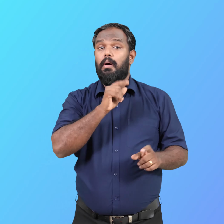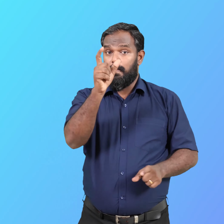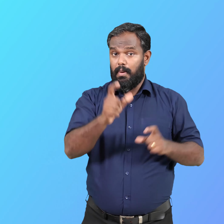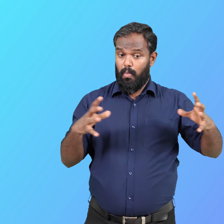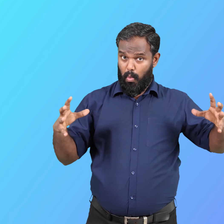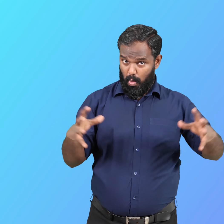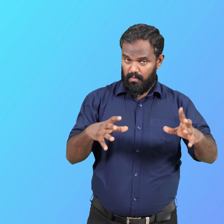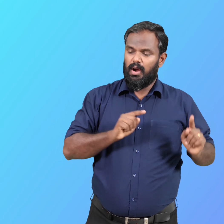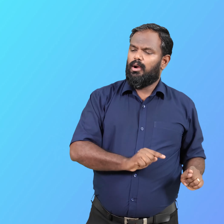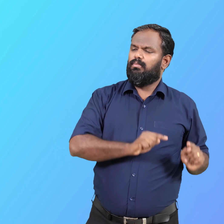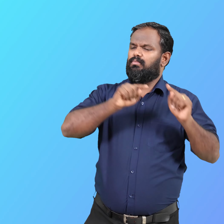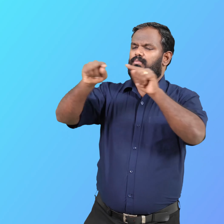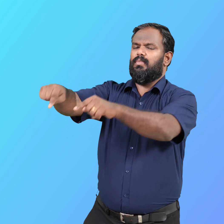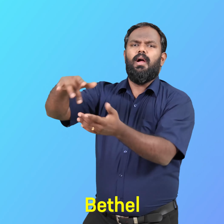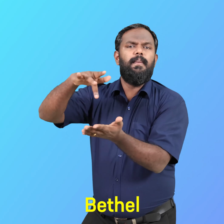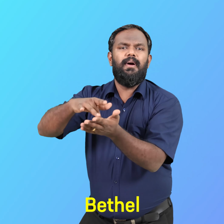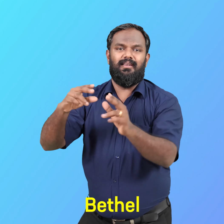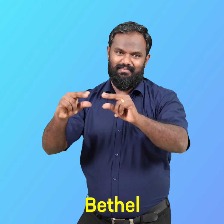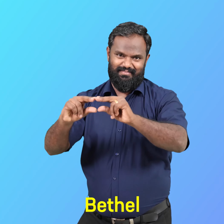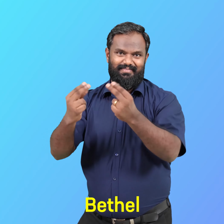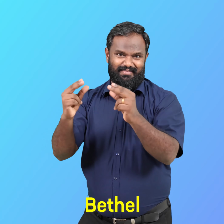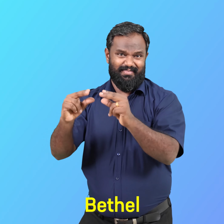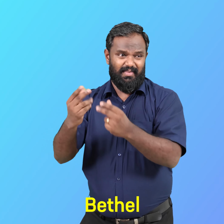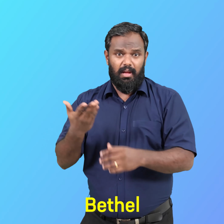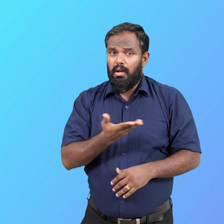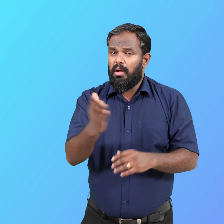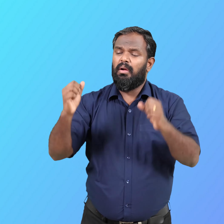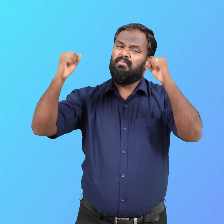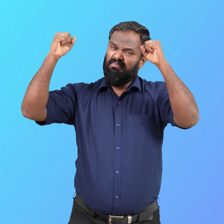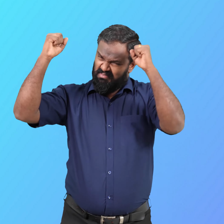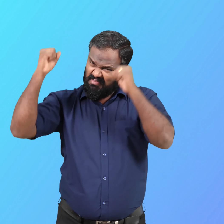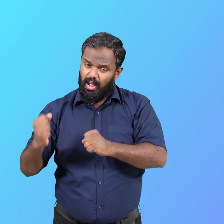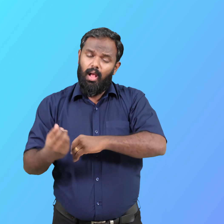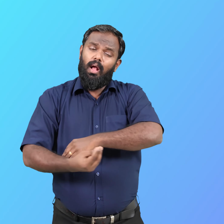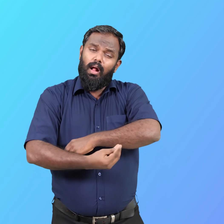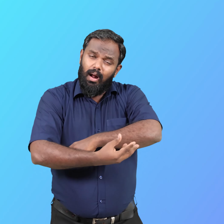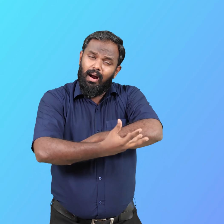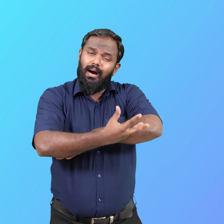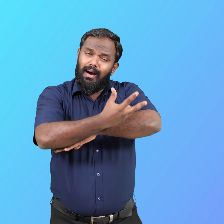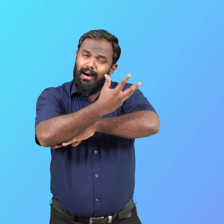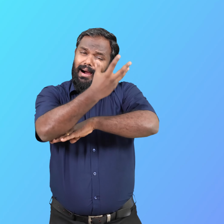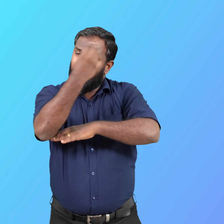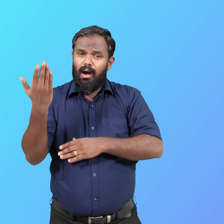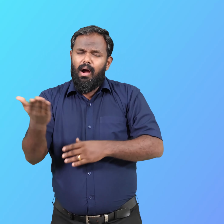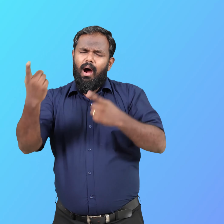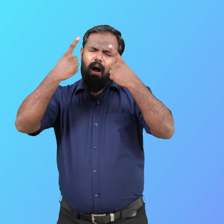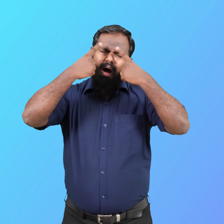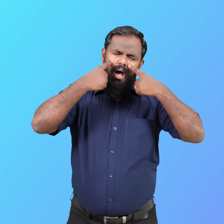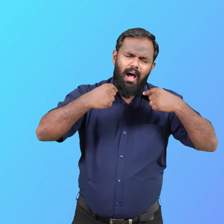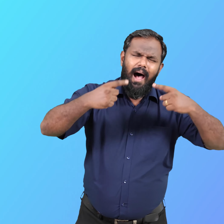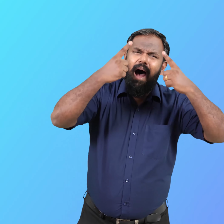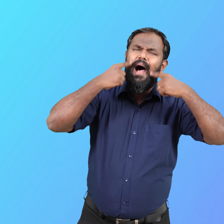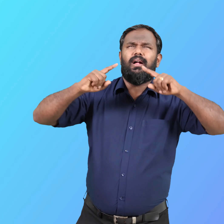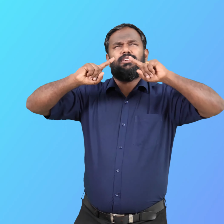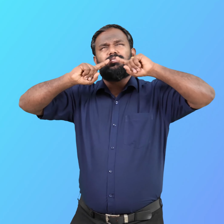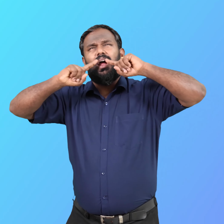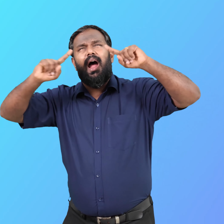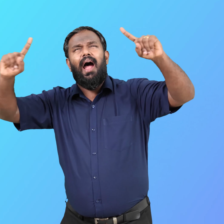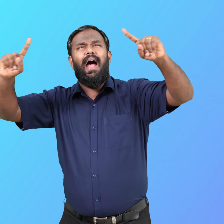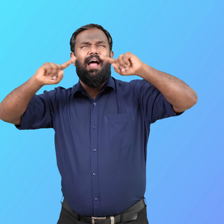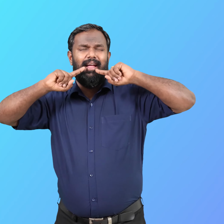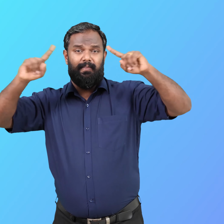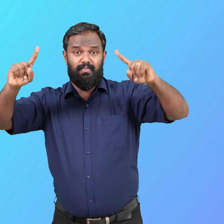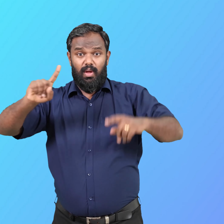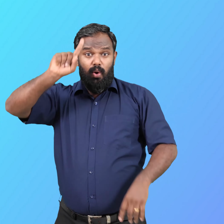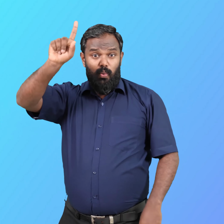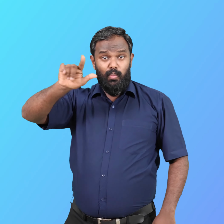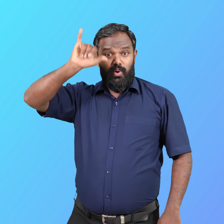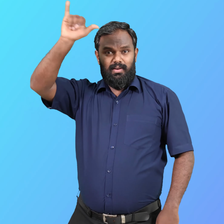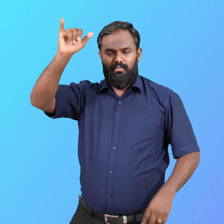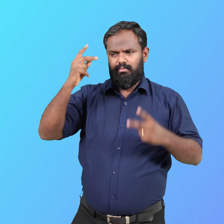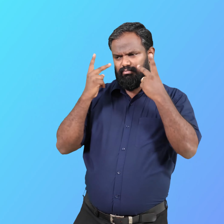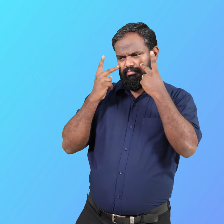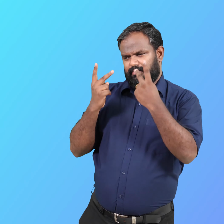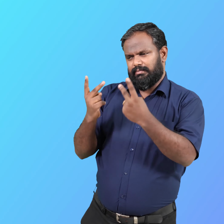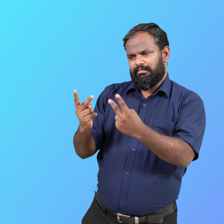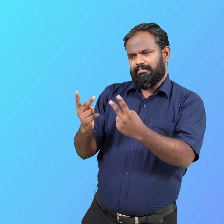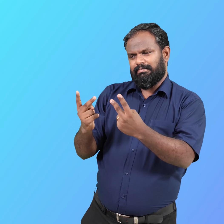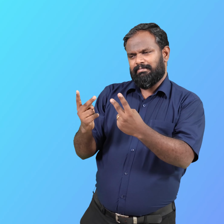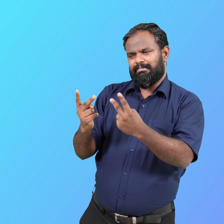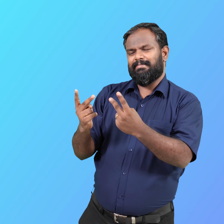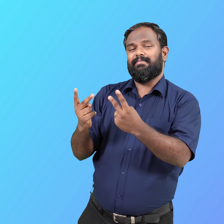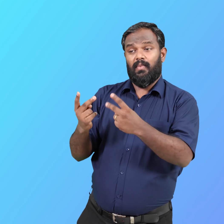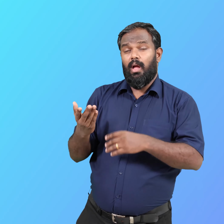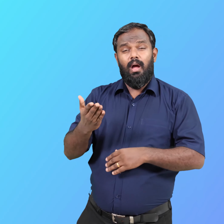The Israelites went to the city of Bethel. There they sat before God until evening. They cried loudly as they sat there.